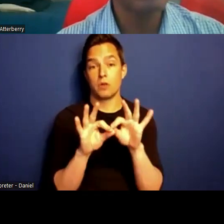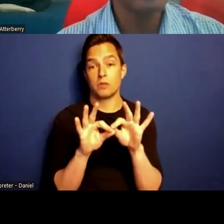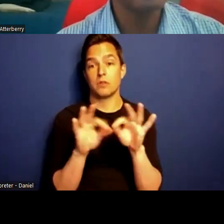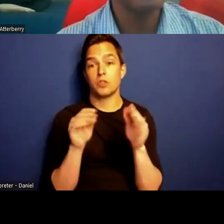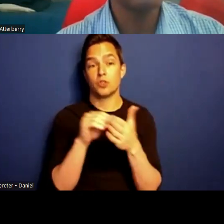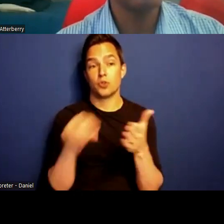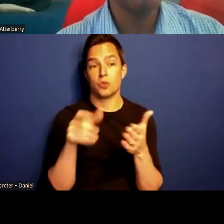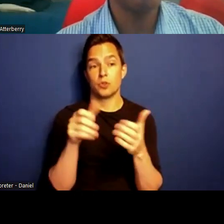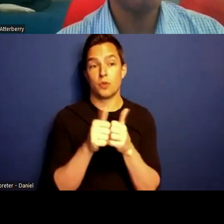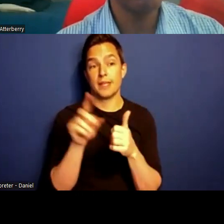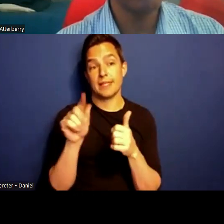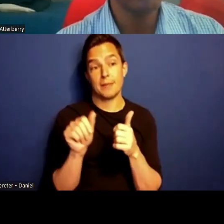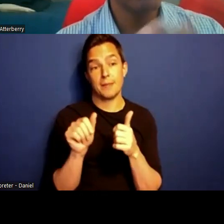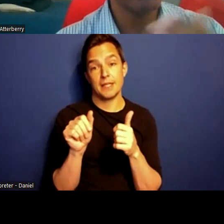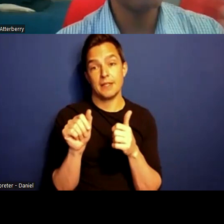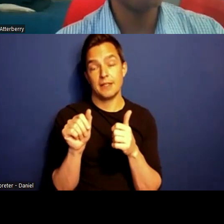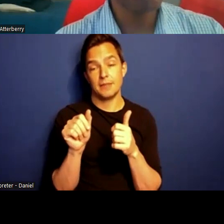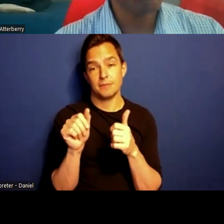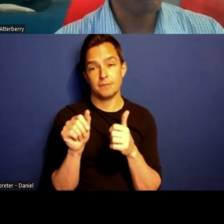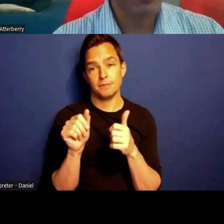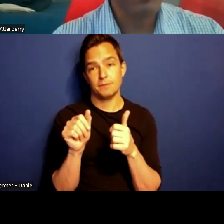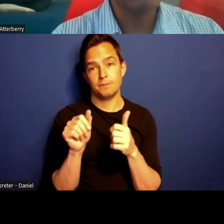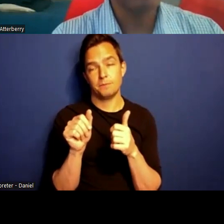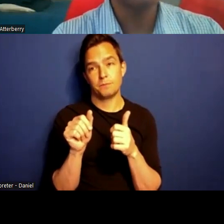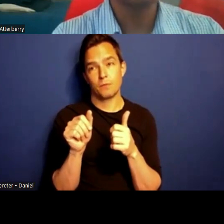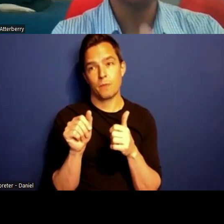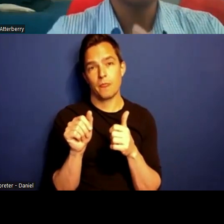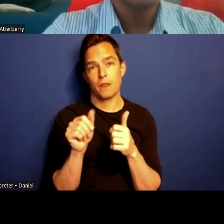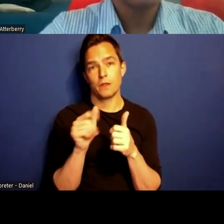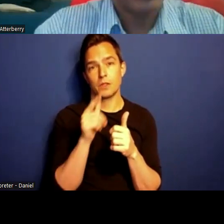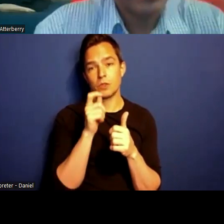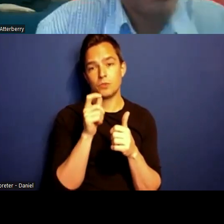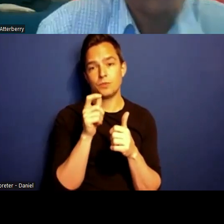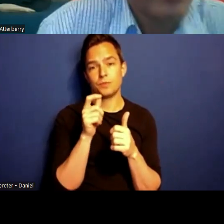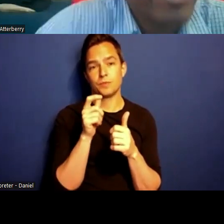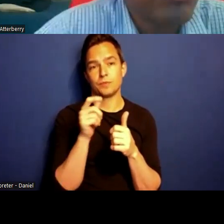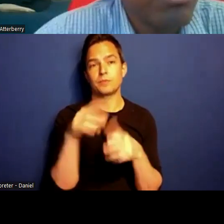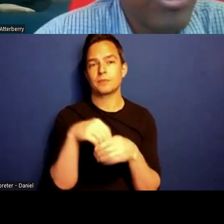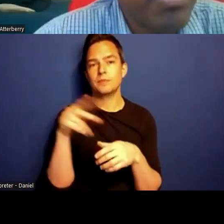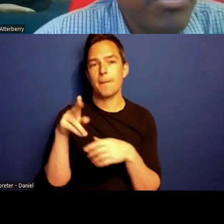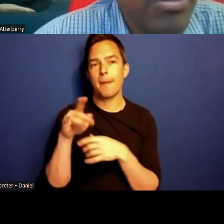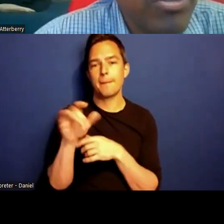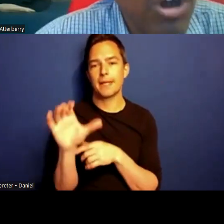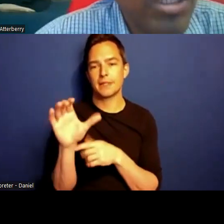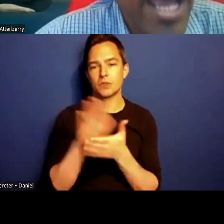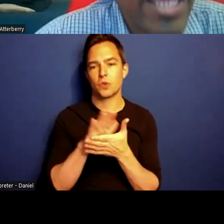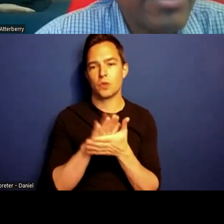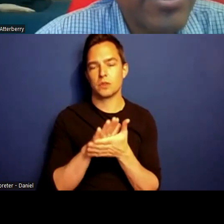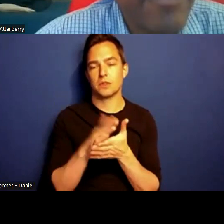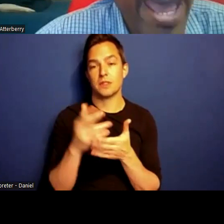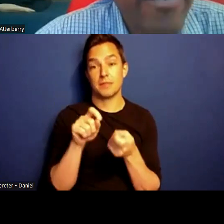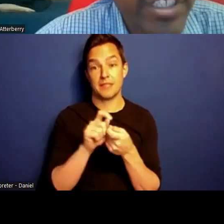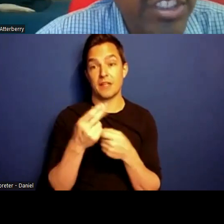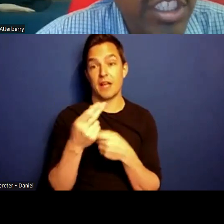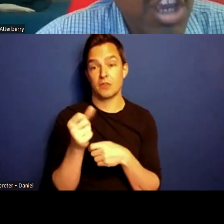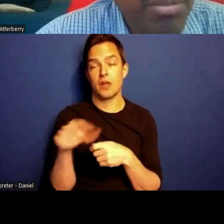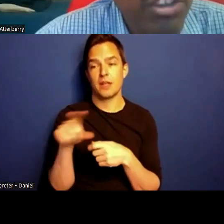disabilities who are in public schools, especially in high school, must be taught self-advocacy,